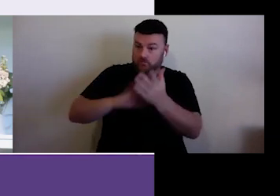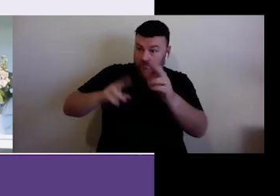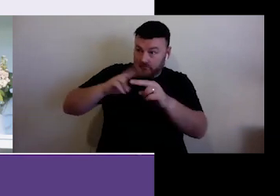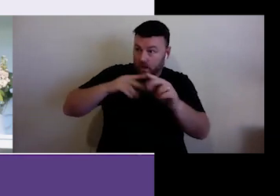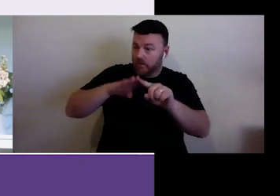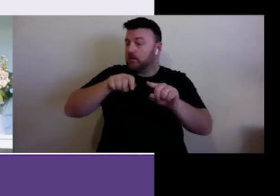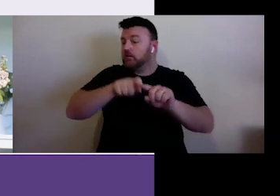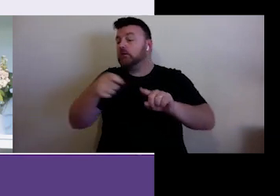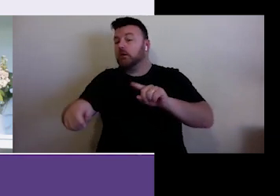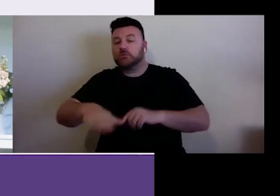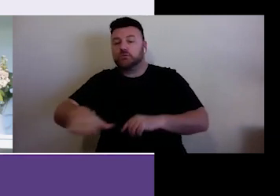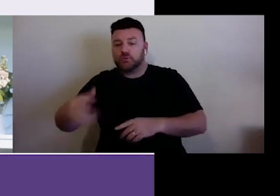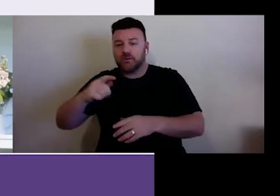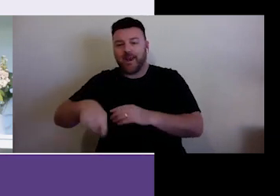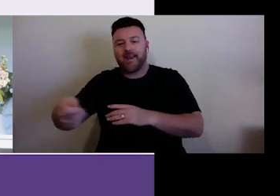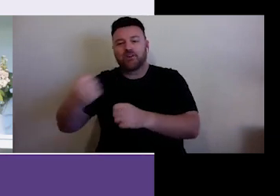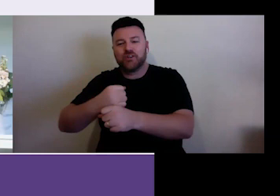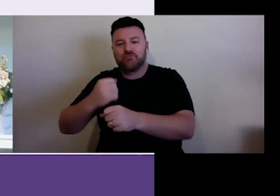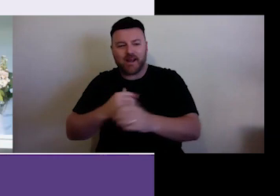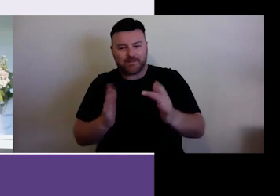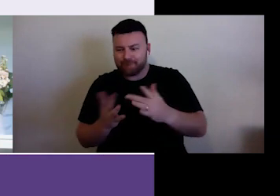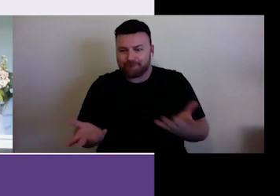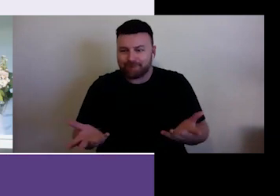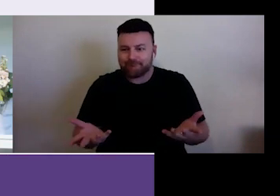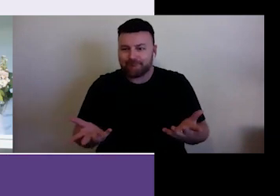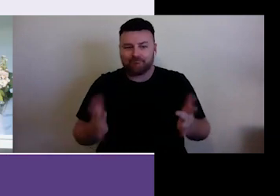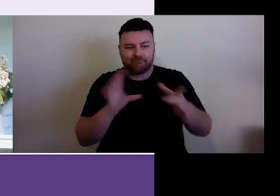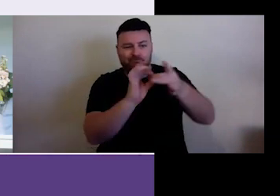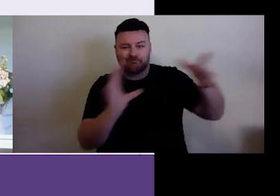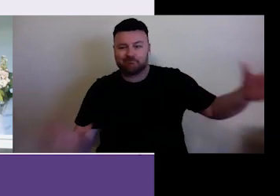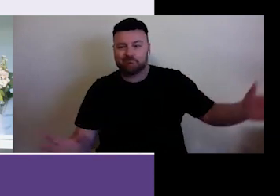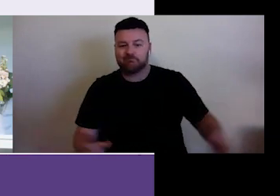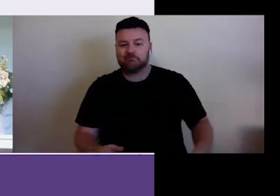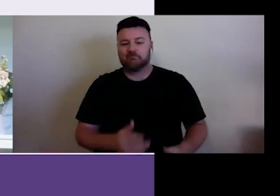not know. So how do you respect this principle 9?